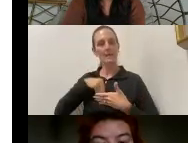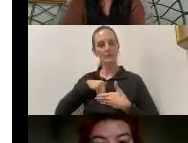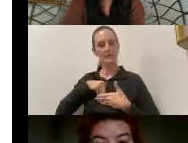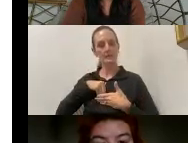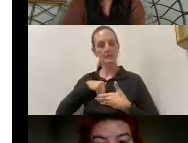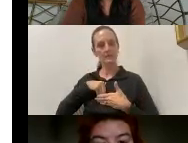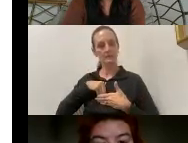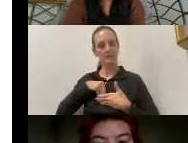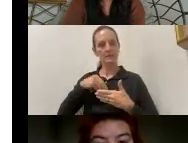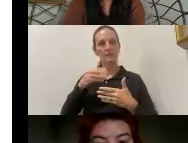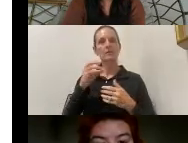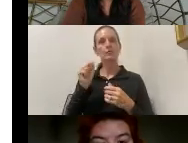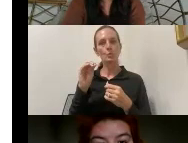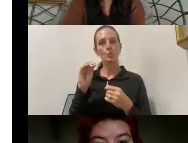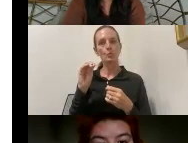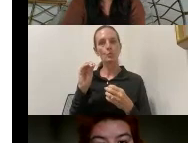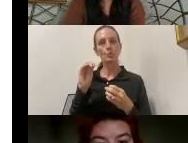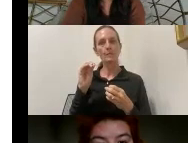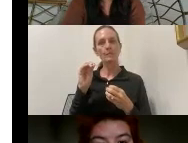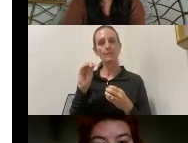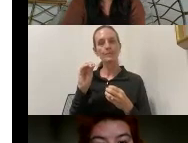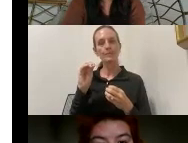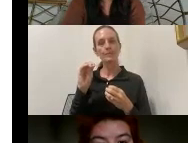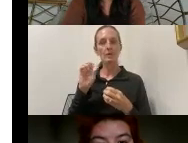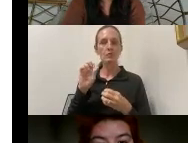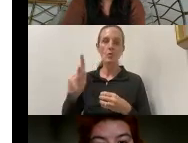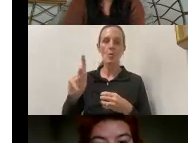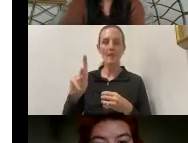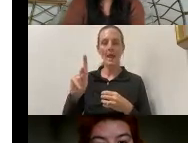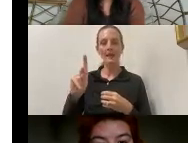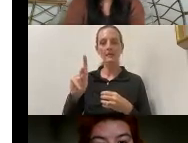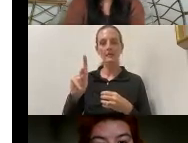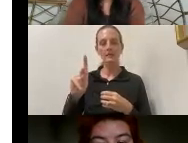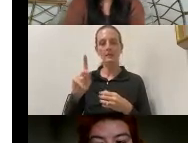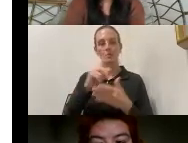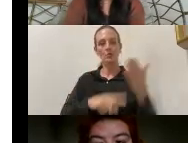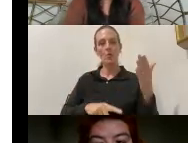So to go back in and to go into what our healing should be it should be with our community